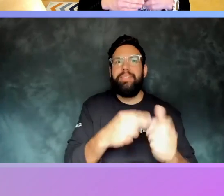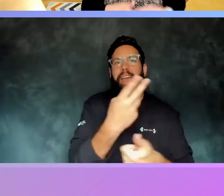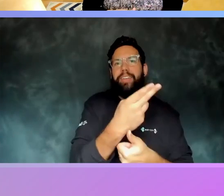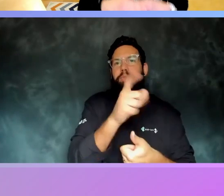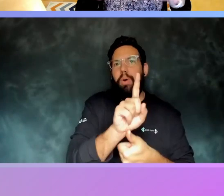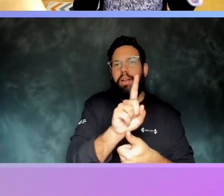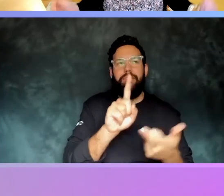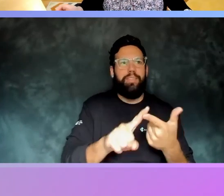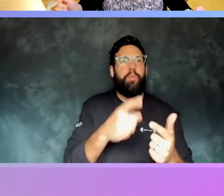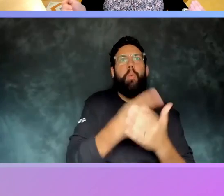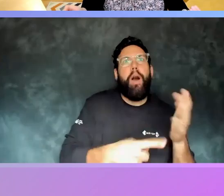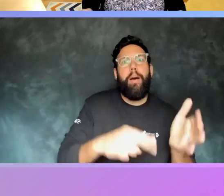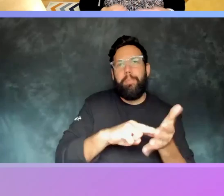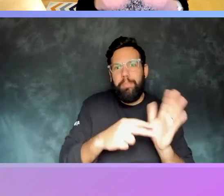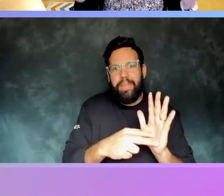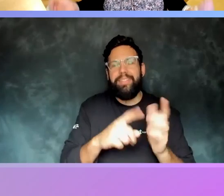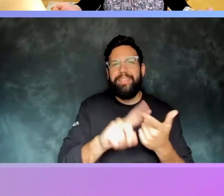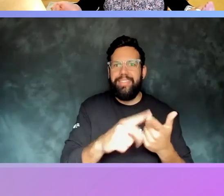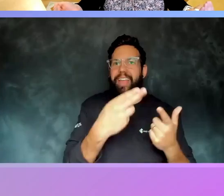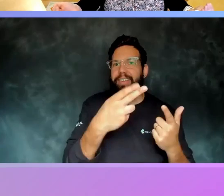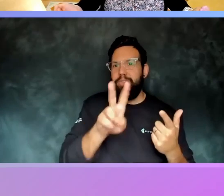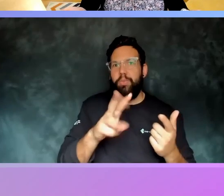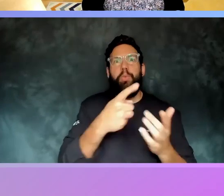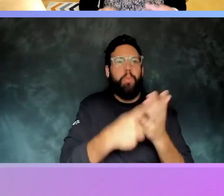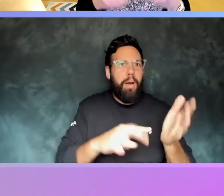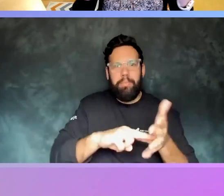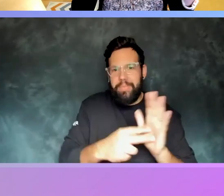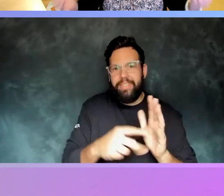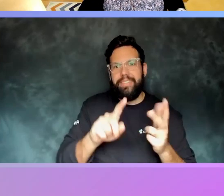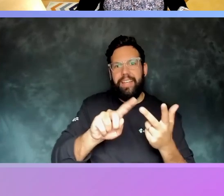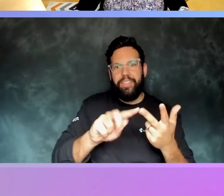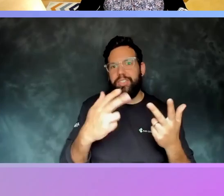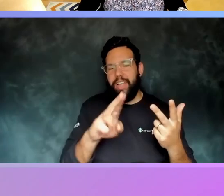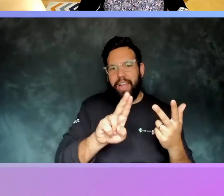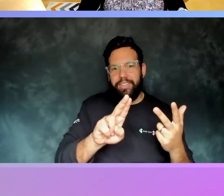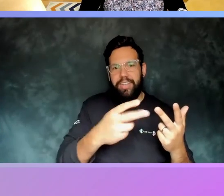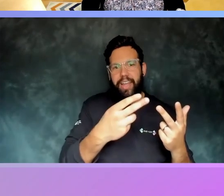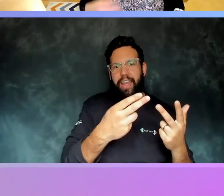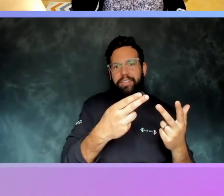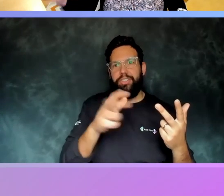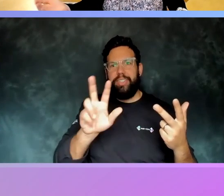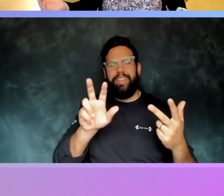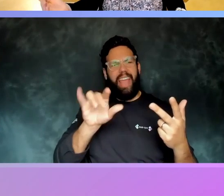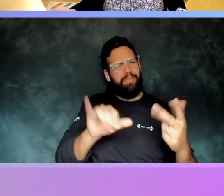the good news. Automated checkers, there are some limitations to finding headings. When you look at